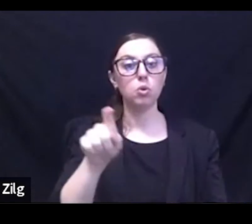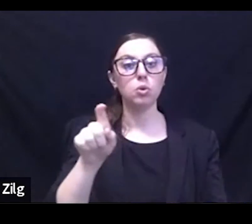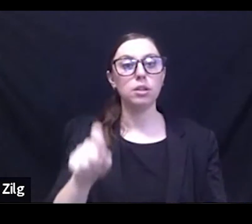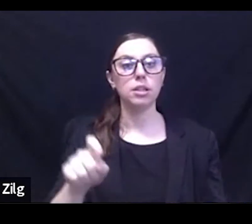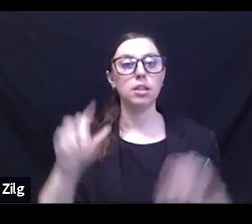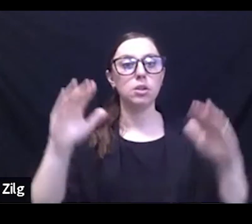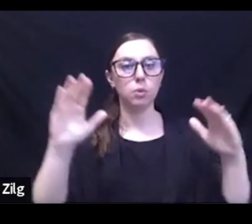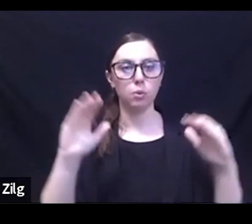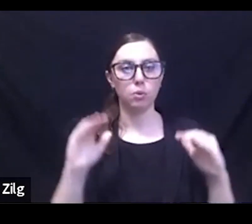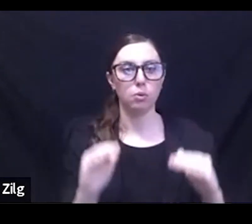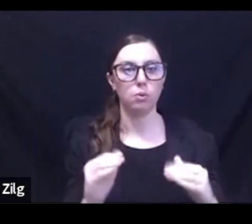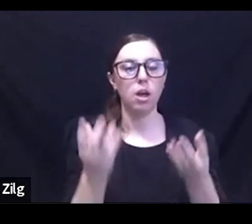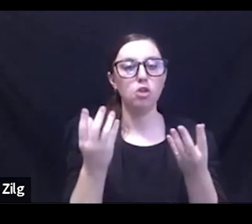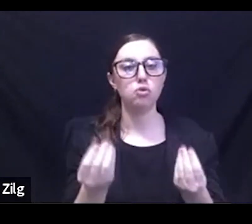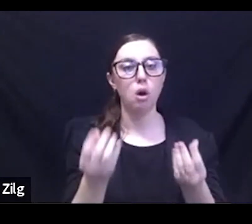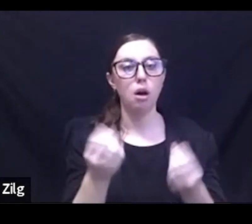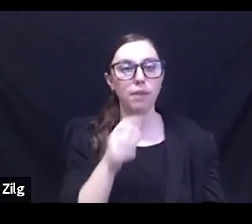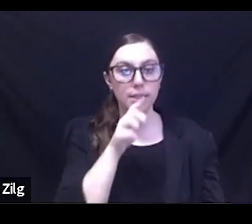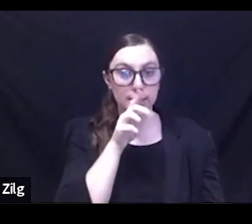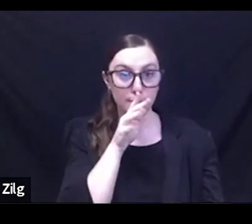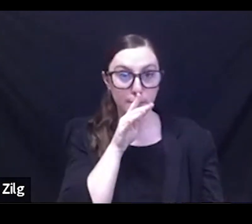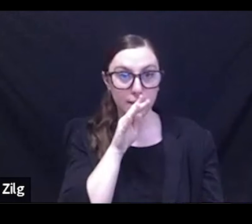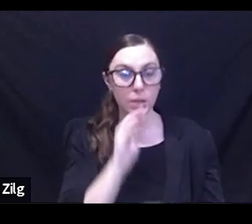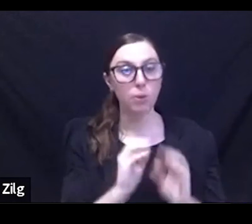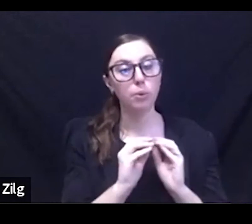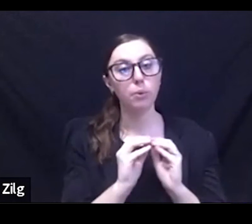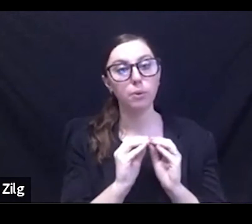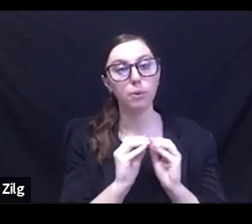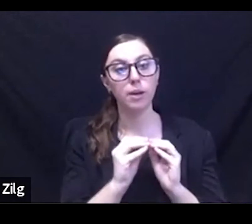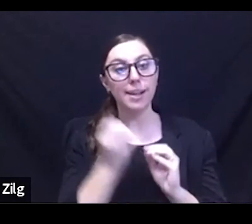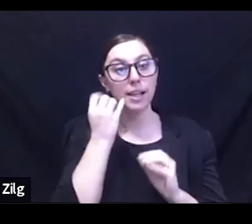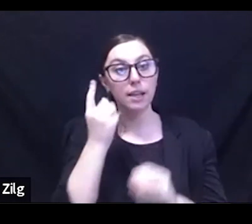softly speak with the client. If you raised your voice even a little bit, the